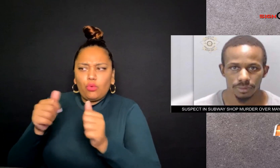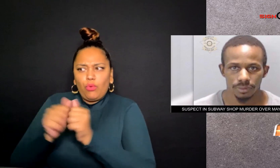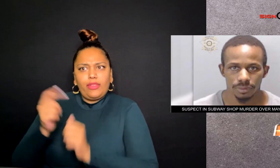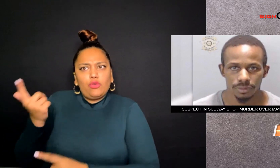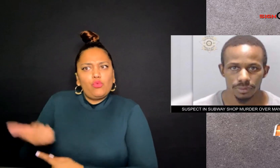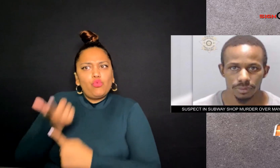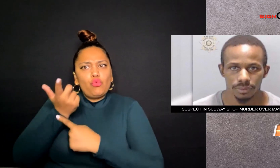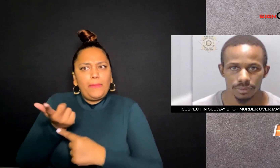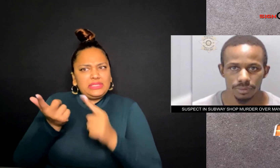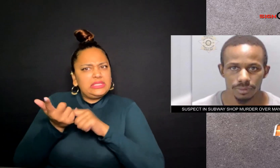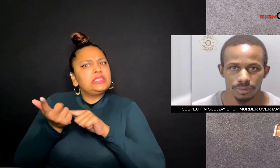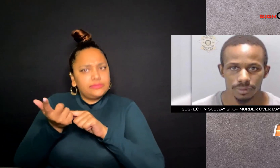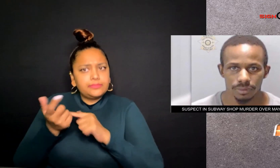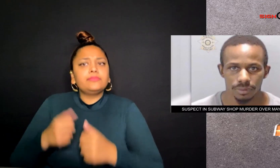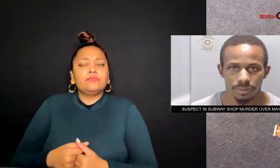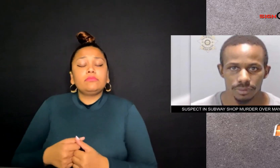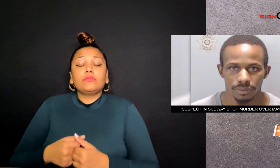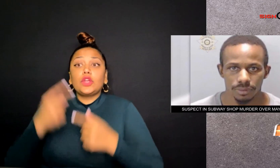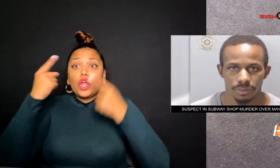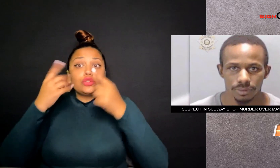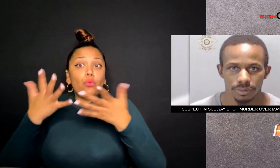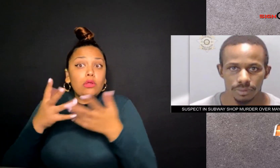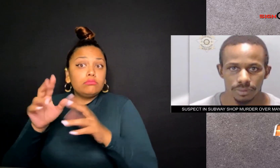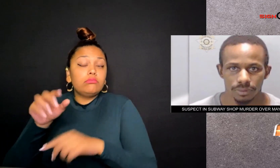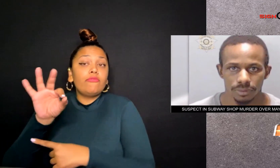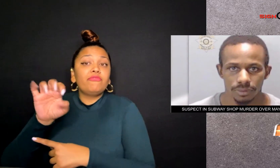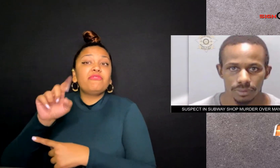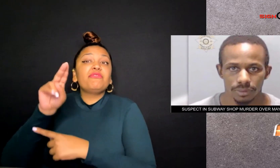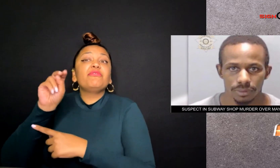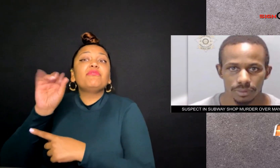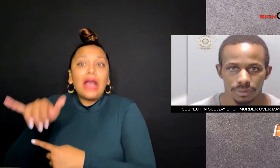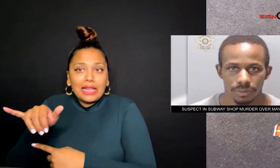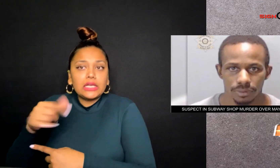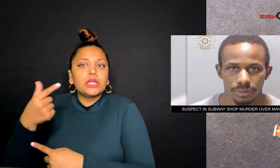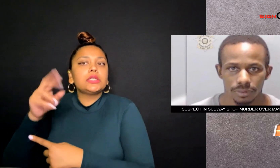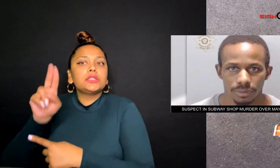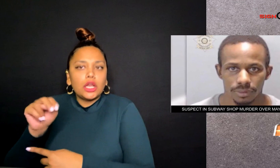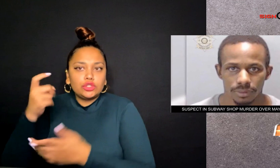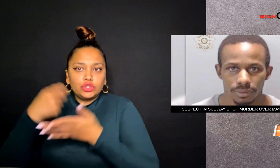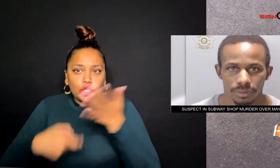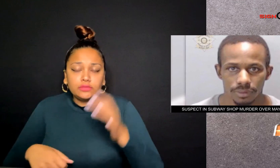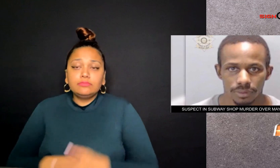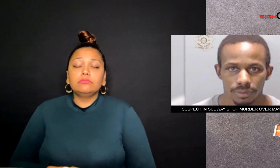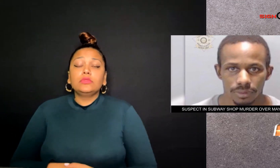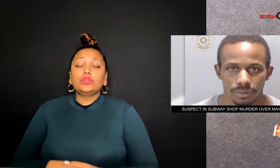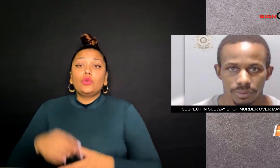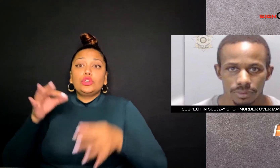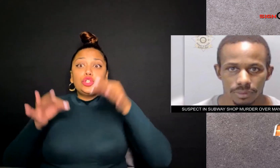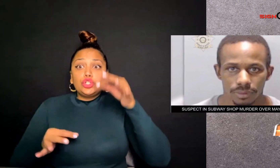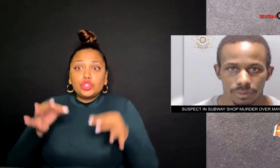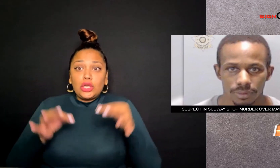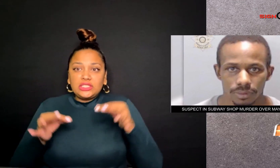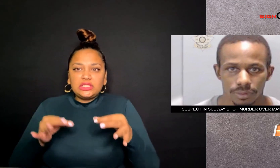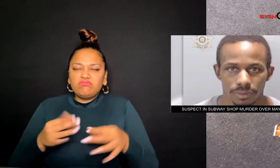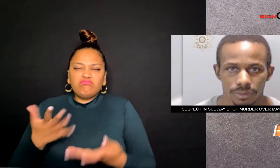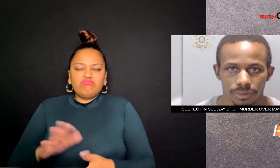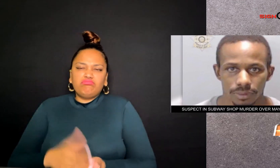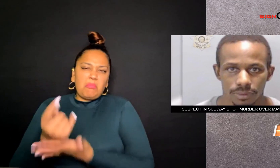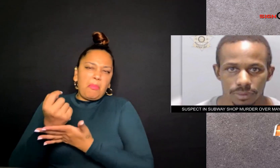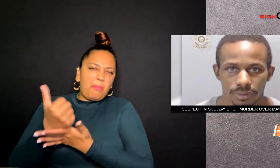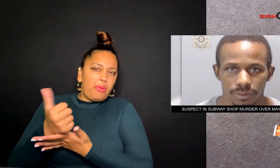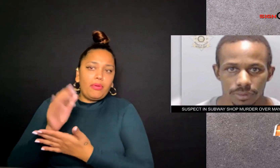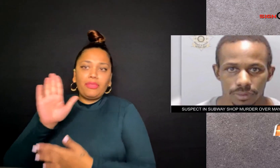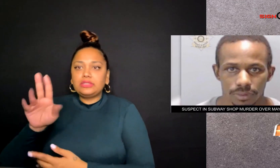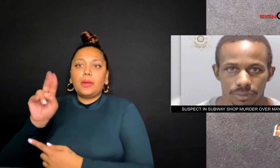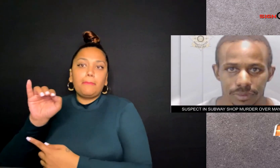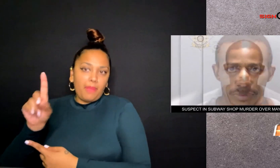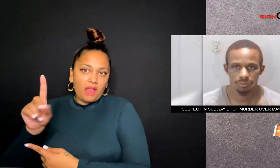murder aggravated assault with a deadly weapon as well as a felony gun charge a judge denied